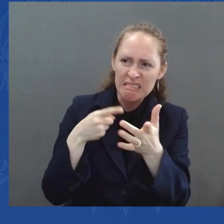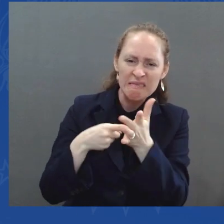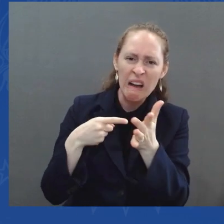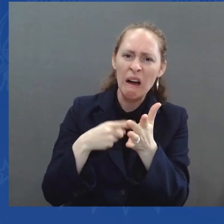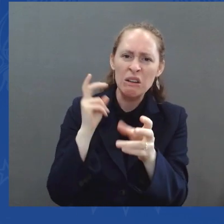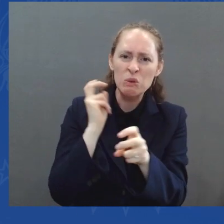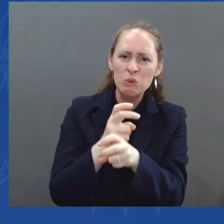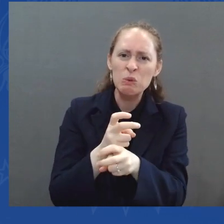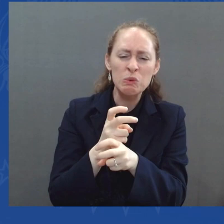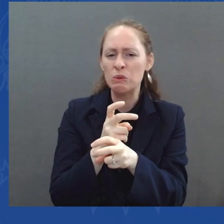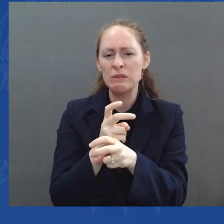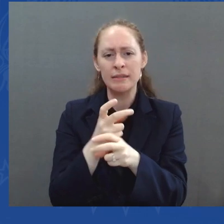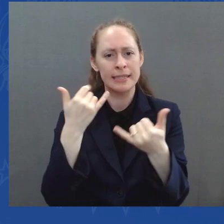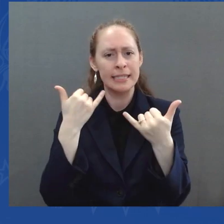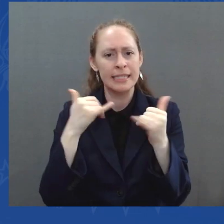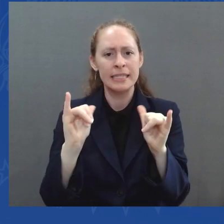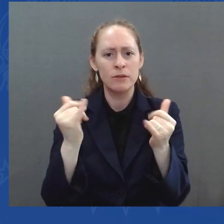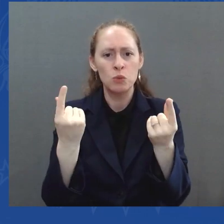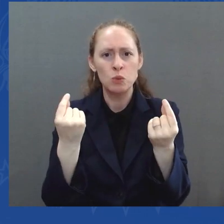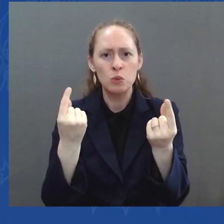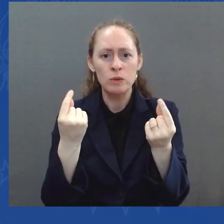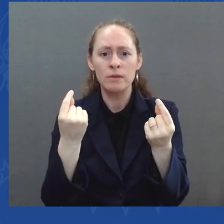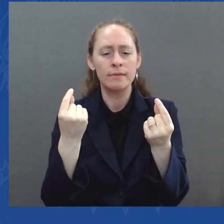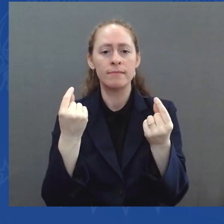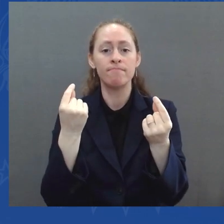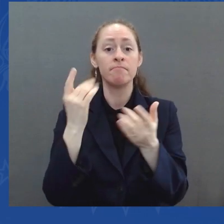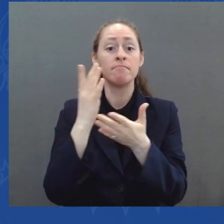are still having trouble paying for their coverage.